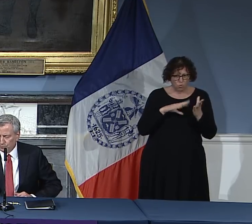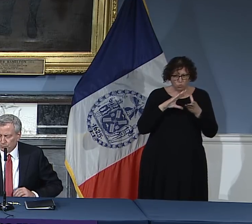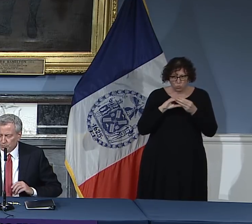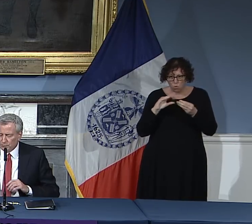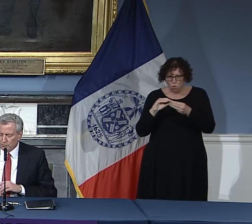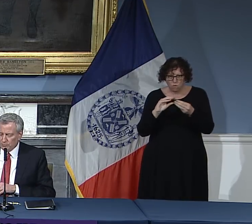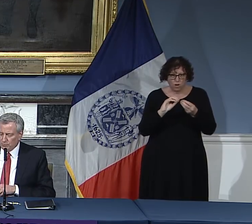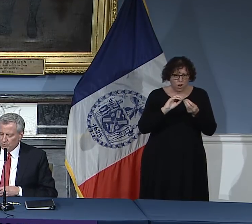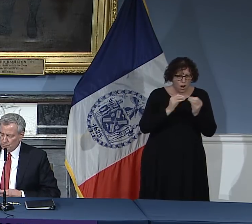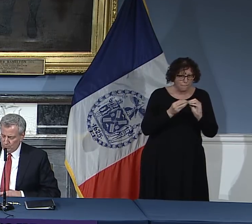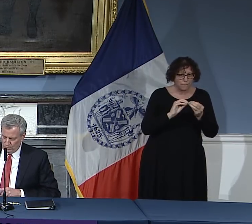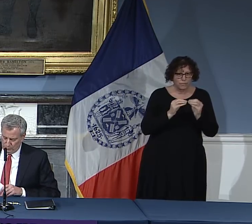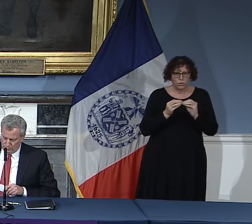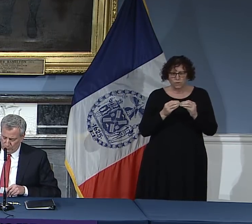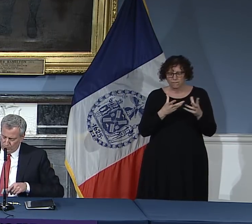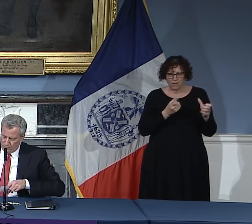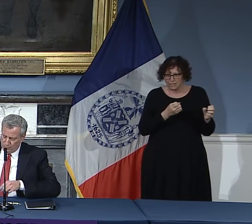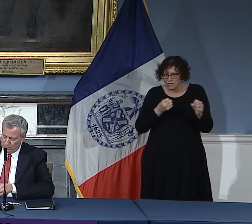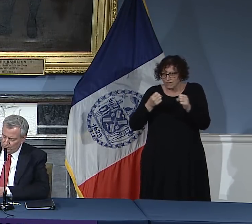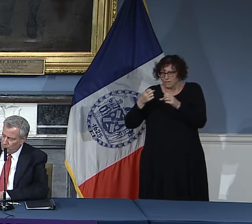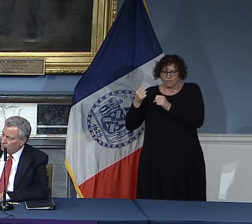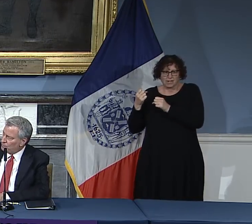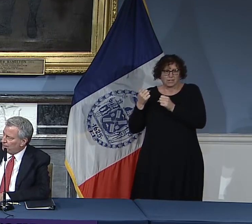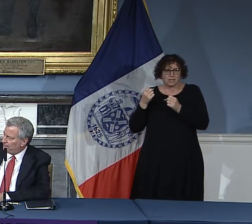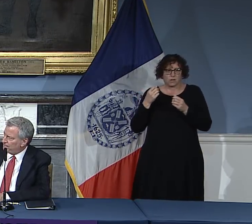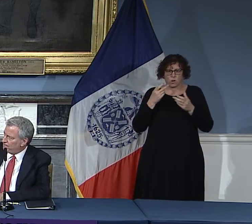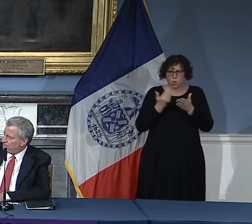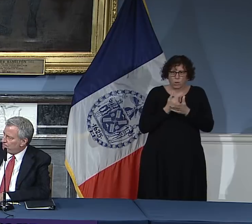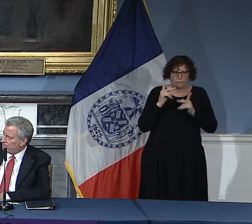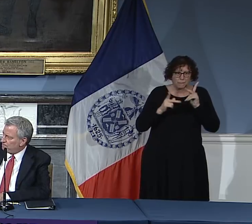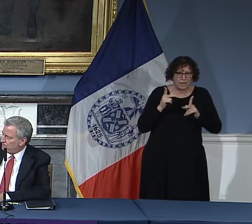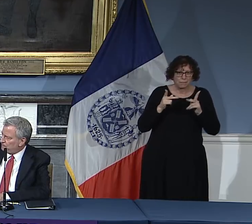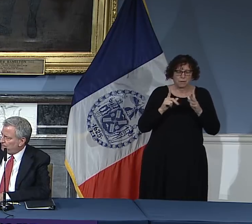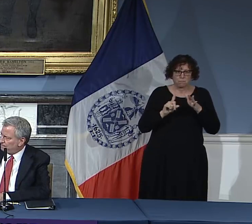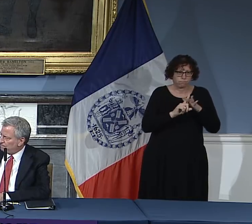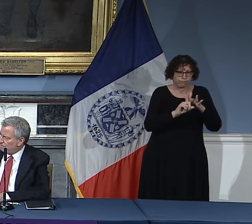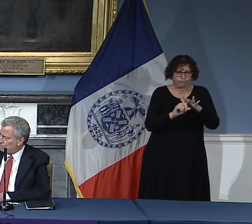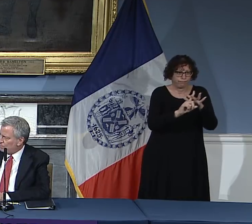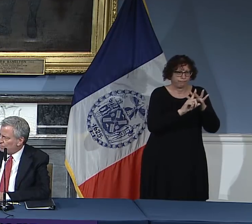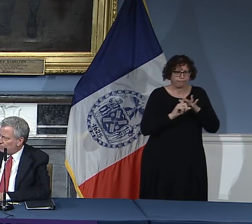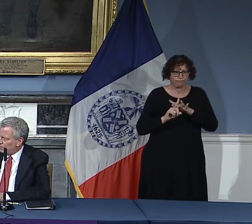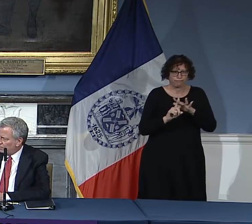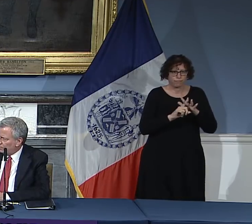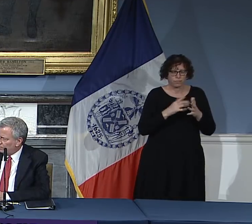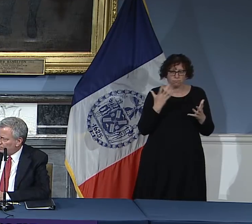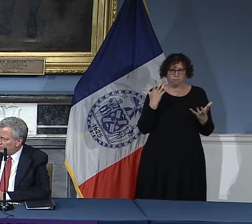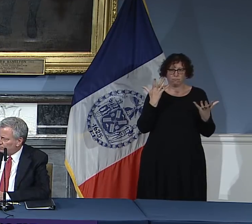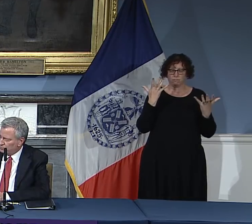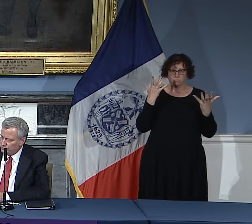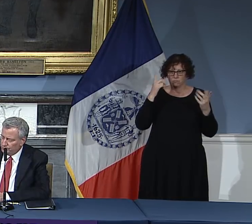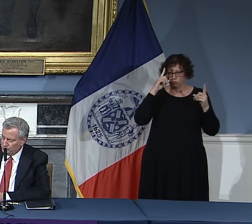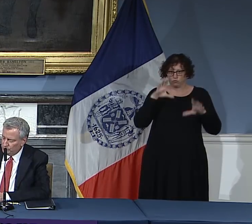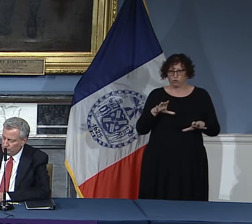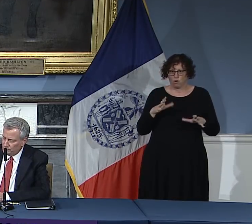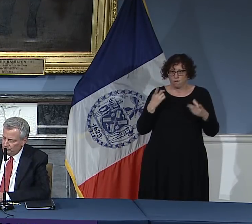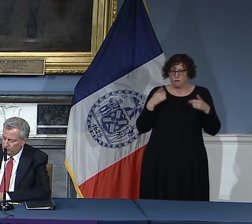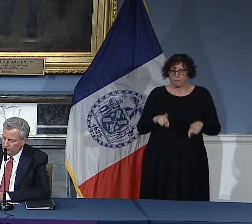PAUSE WHEN I LOOK AT THE SPEED WITH WHICH WE ARE INDETYIIFNG NEW CASES.